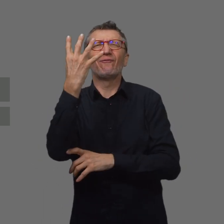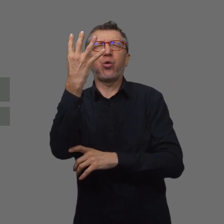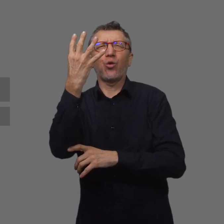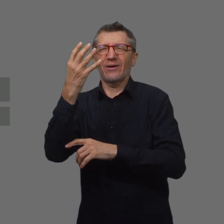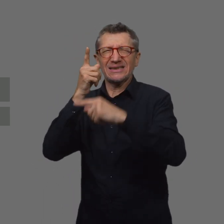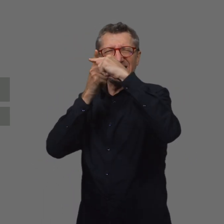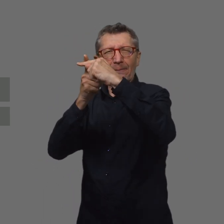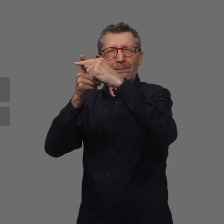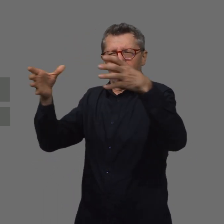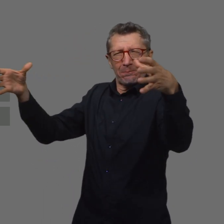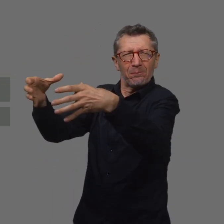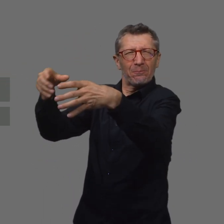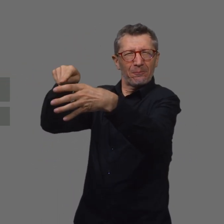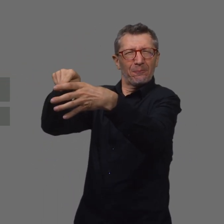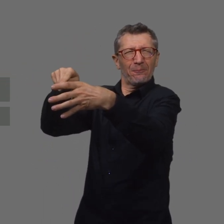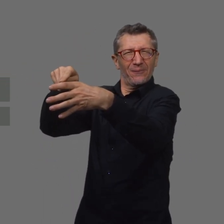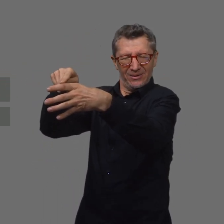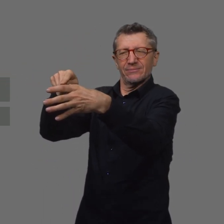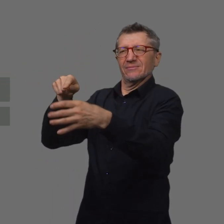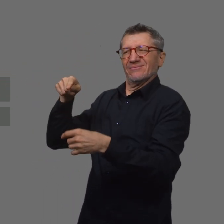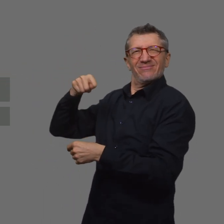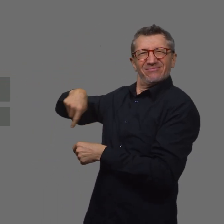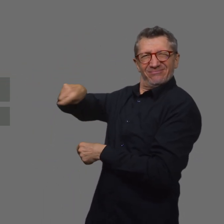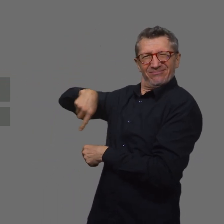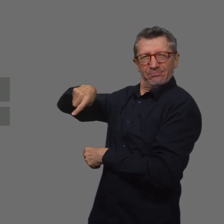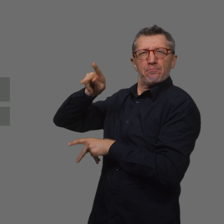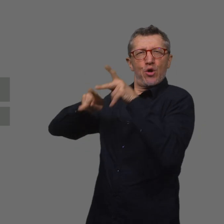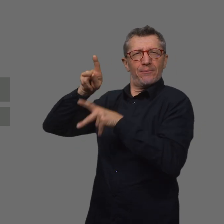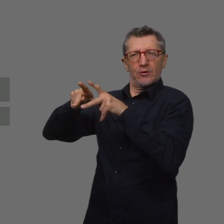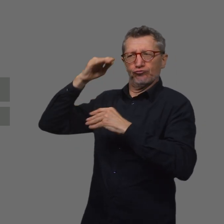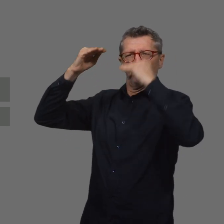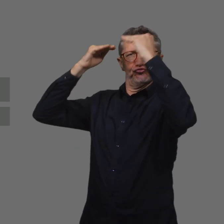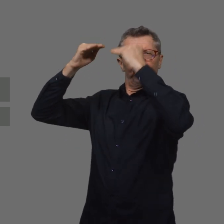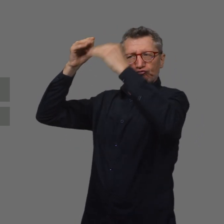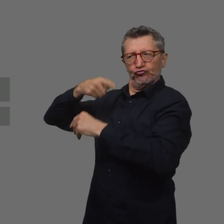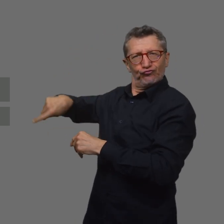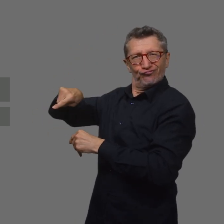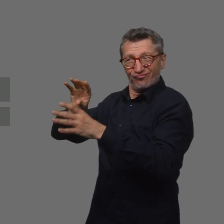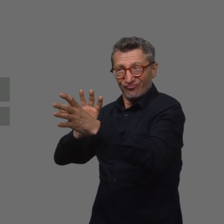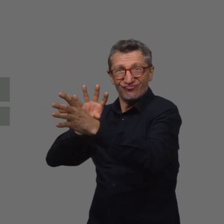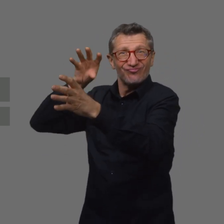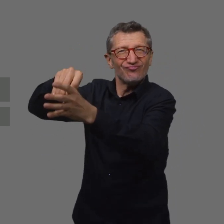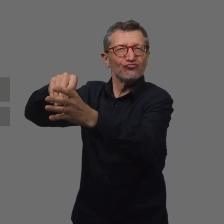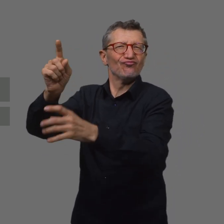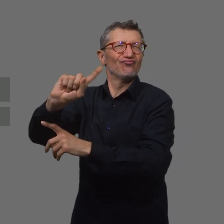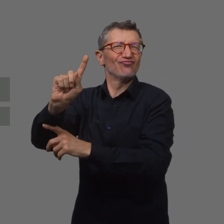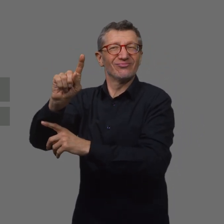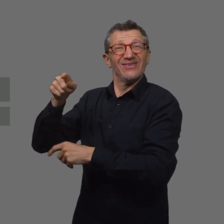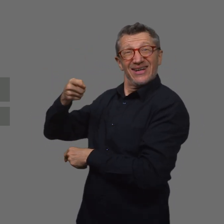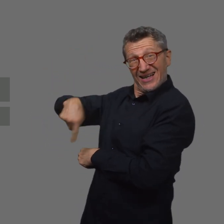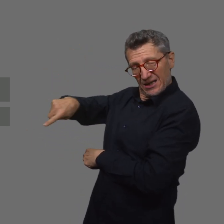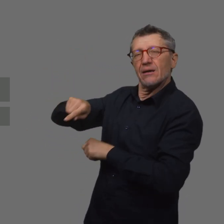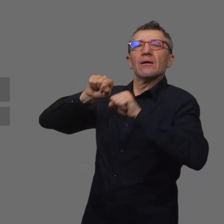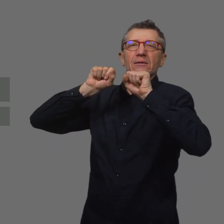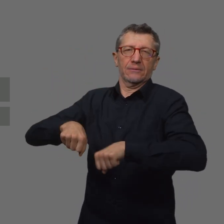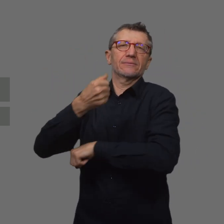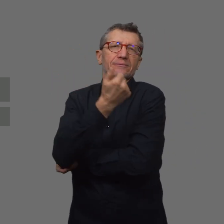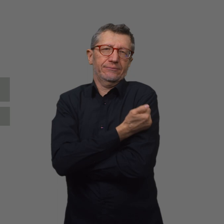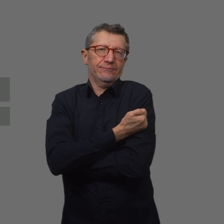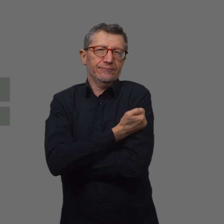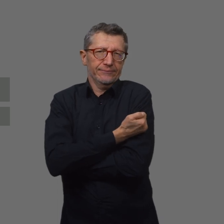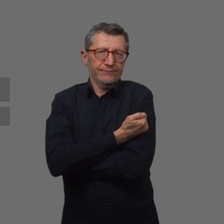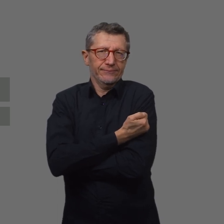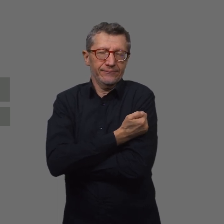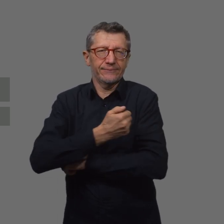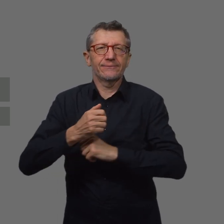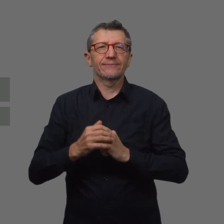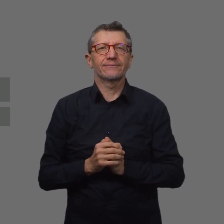vaccination will also be possible for adults not in target groups 1-4.